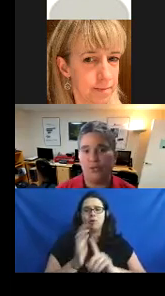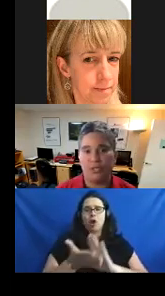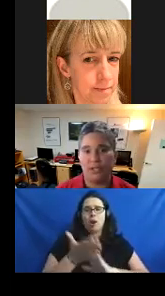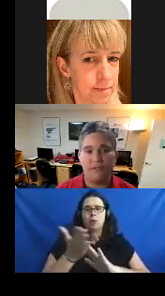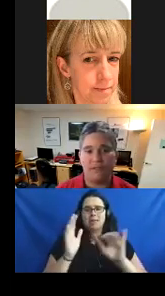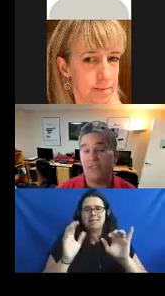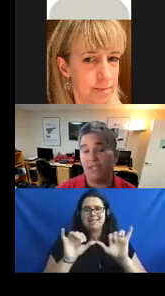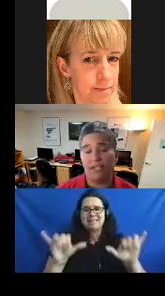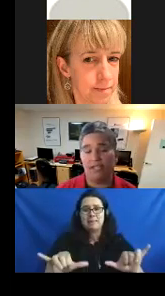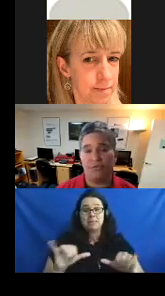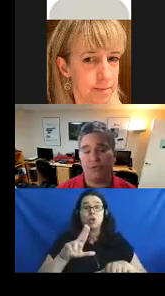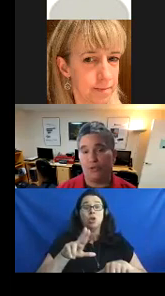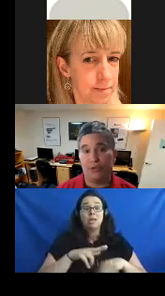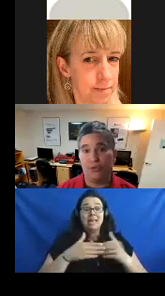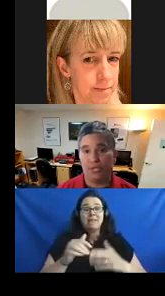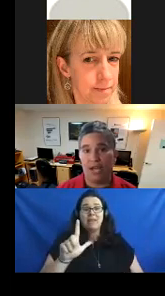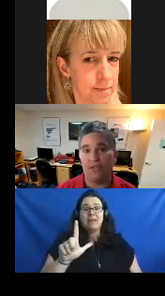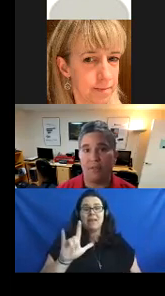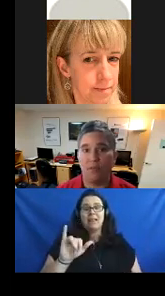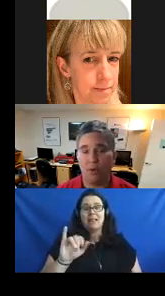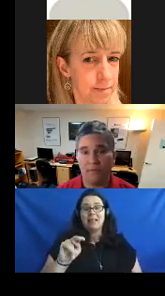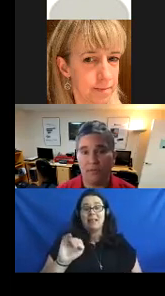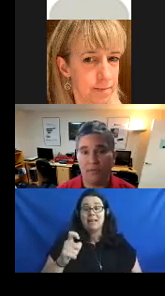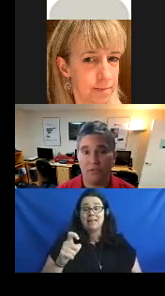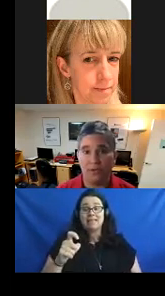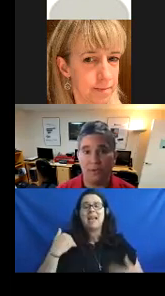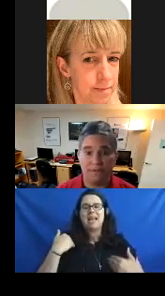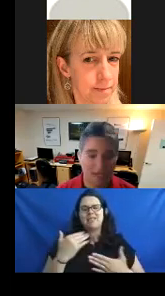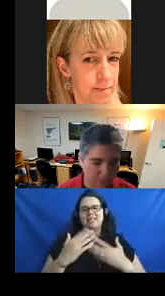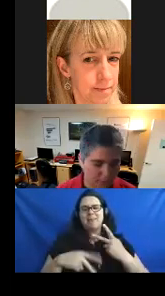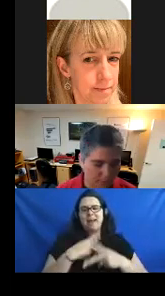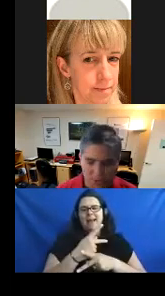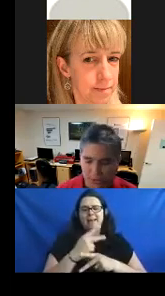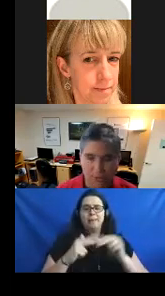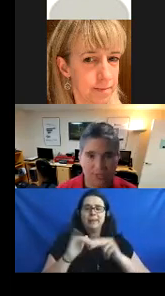LINUX HAS SOME FORM OF BUILT-IN SCREEN MAGNIFICATION.